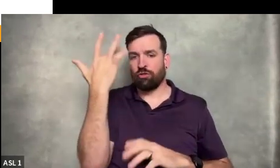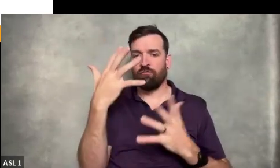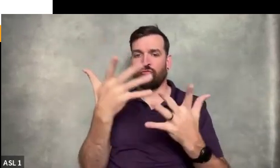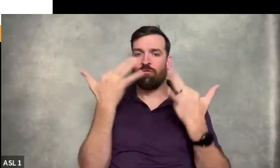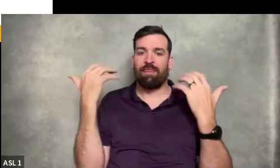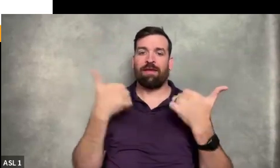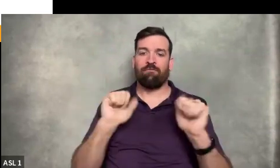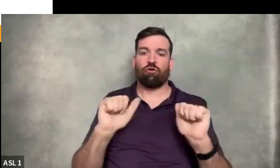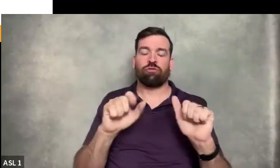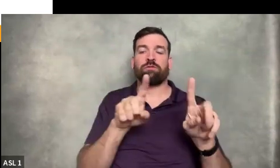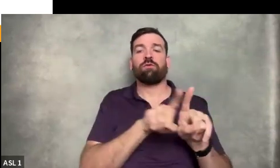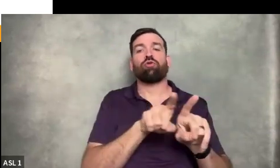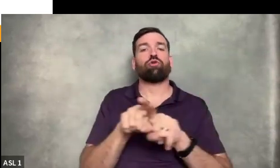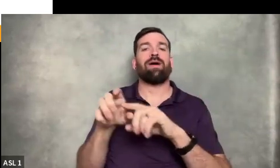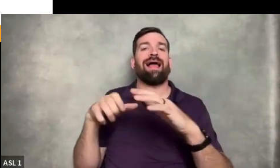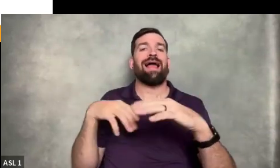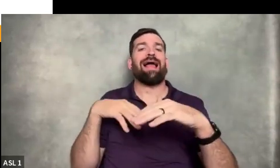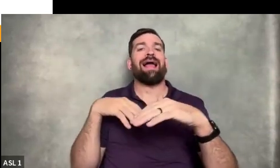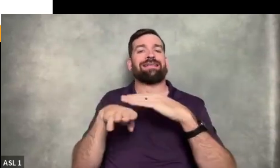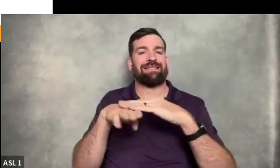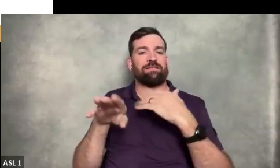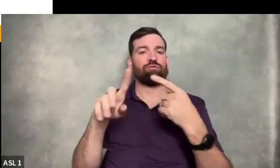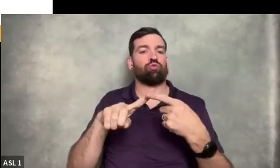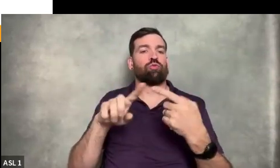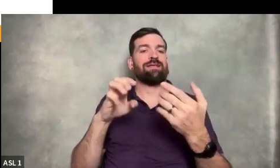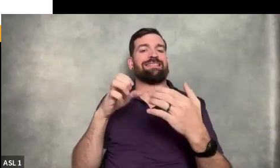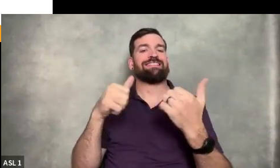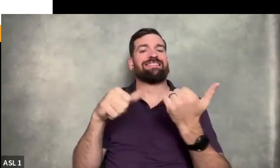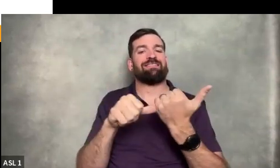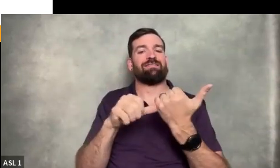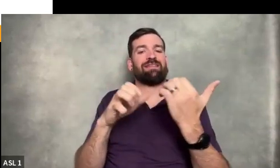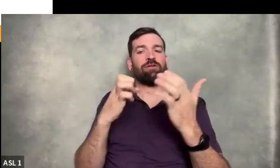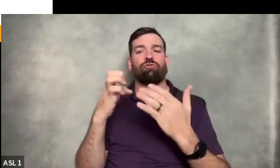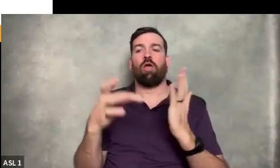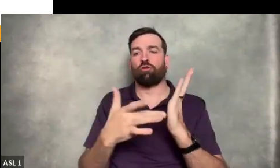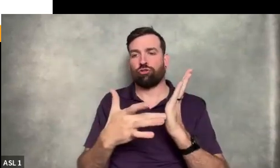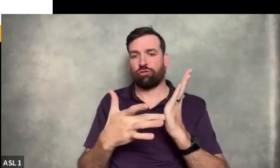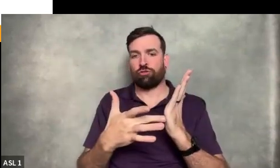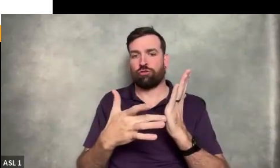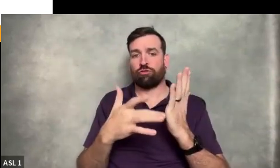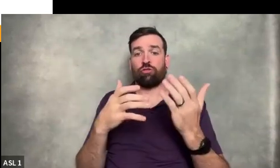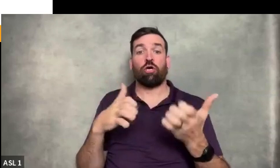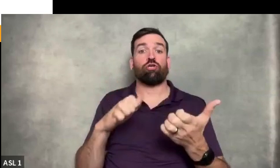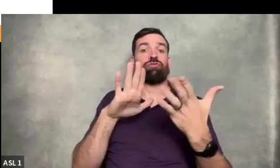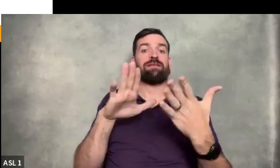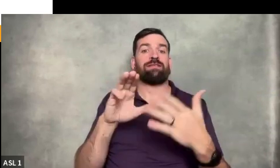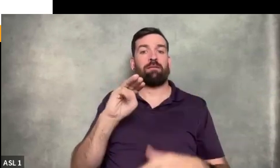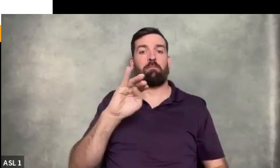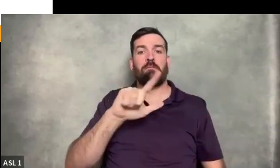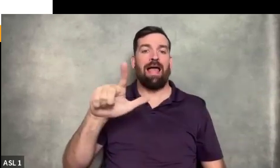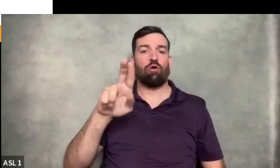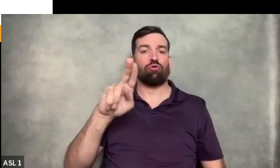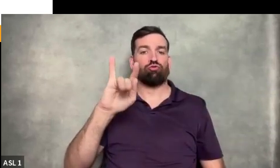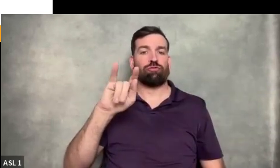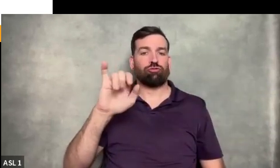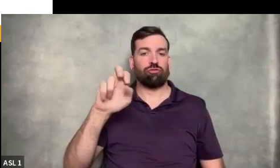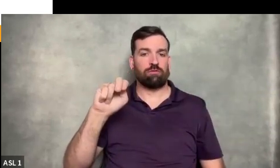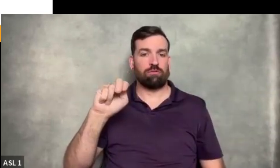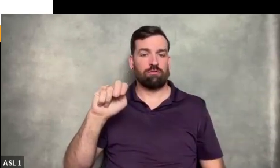access to assistant technology, recognizing and addressing malnutrition, coordination activities